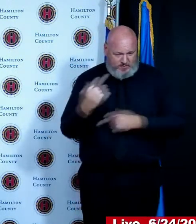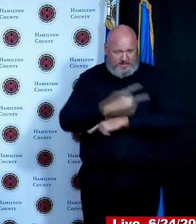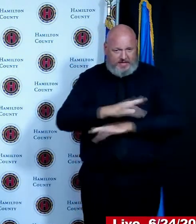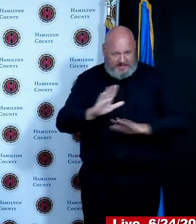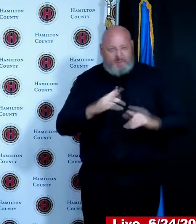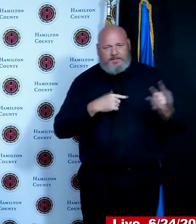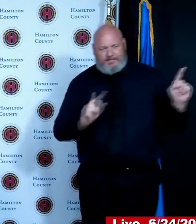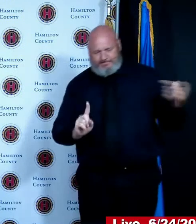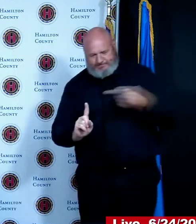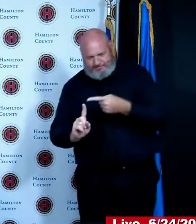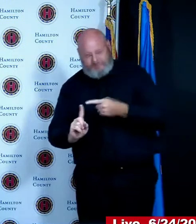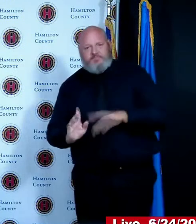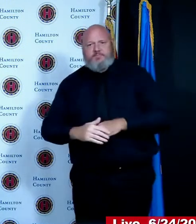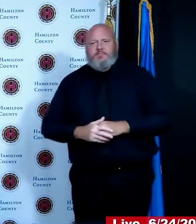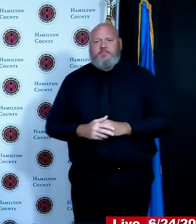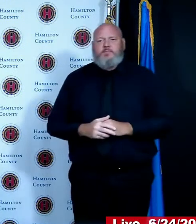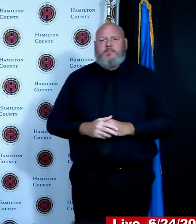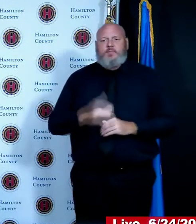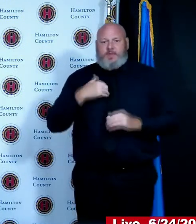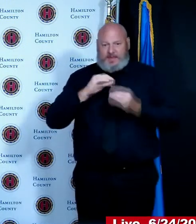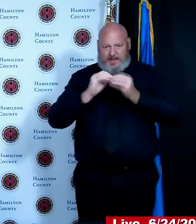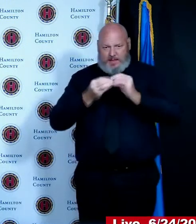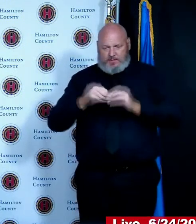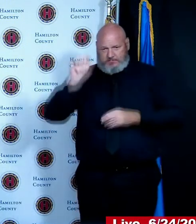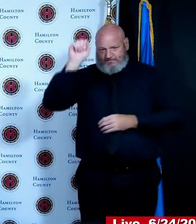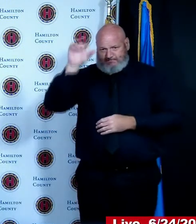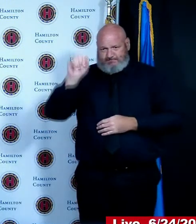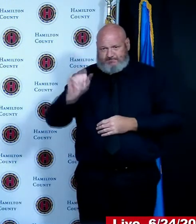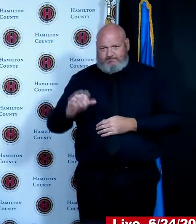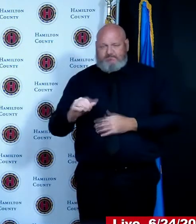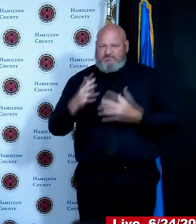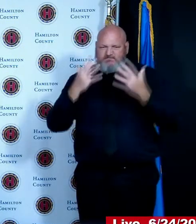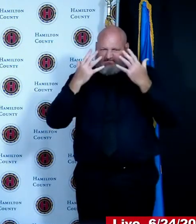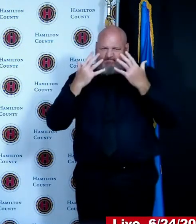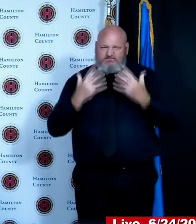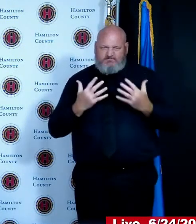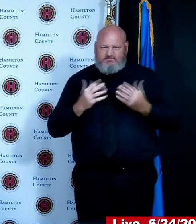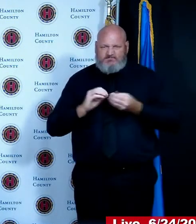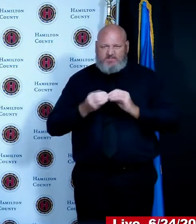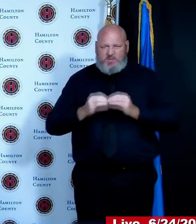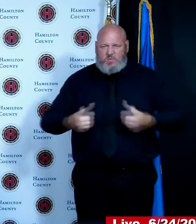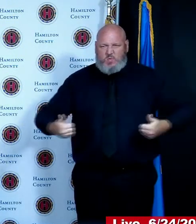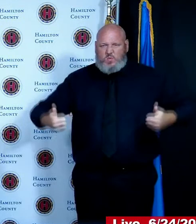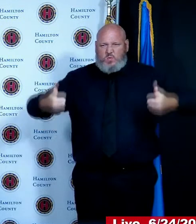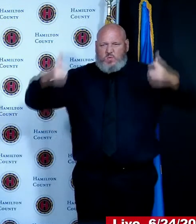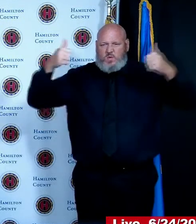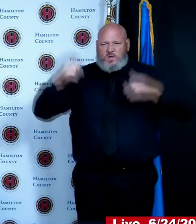today today we have 4098 positive cases of